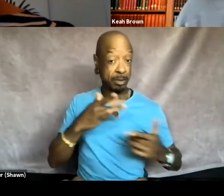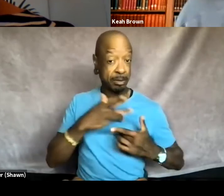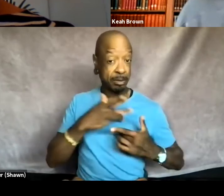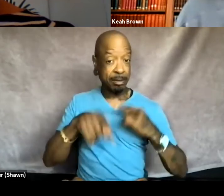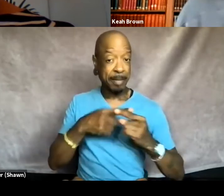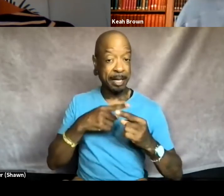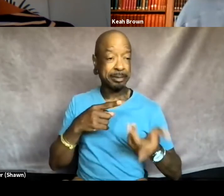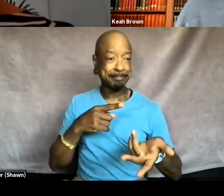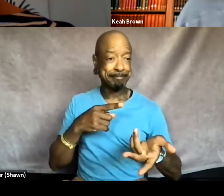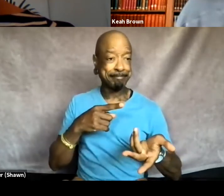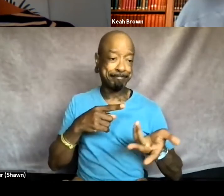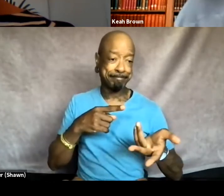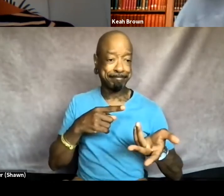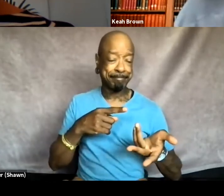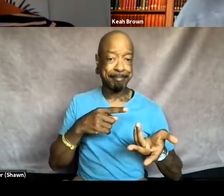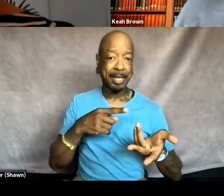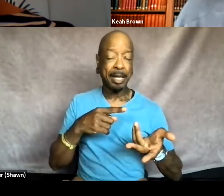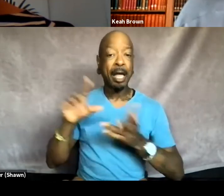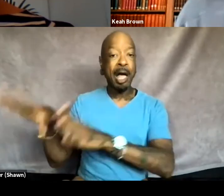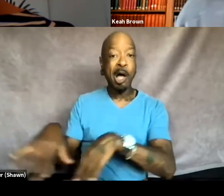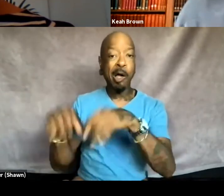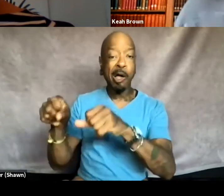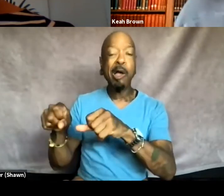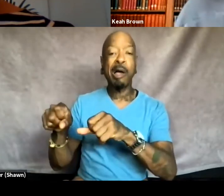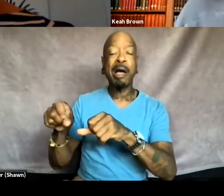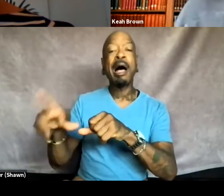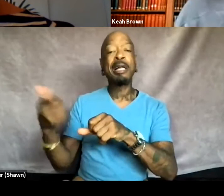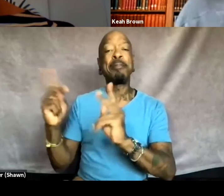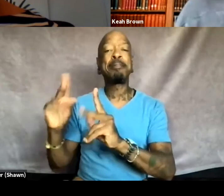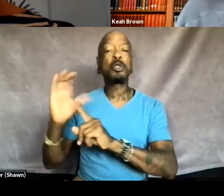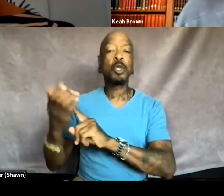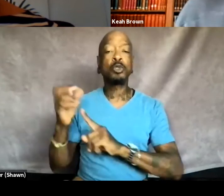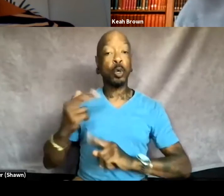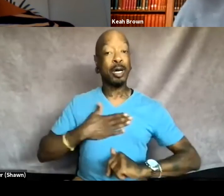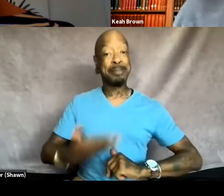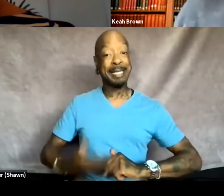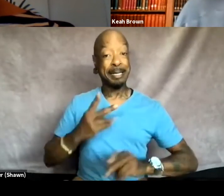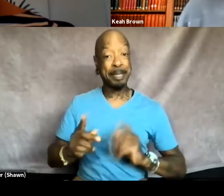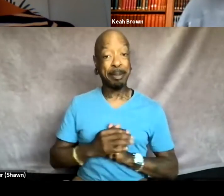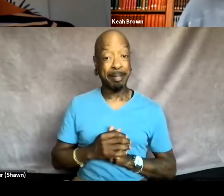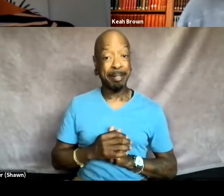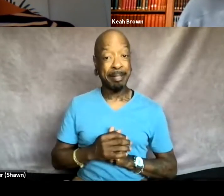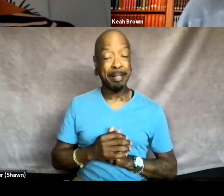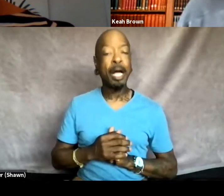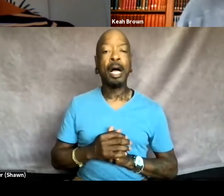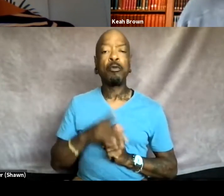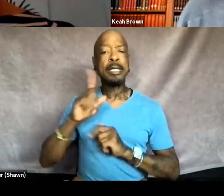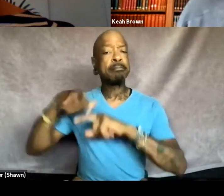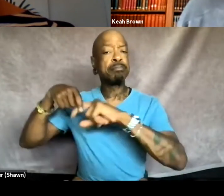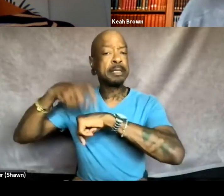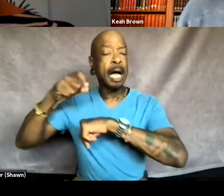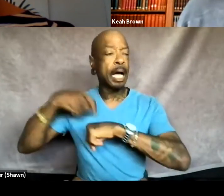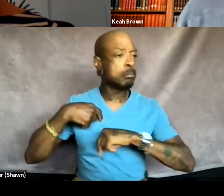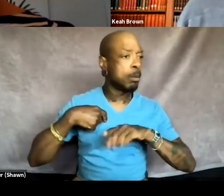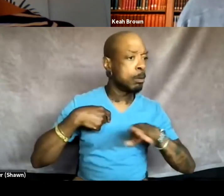Keah Brown: appropriating or upsetting people take the time and pay people money to do that